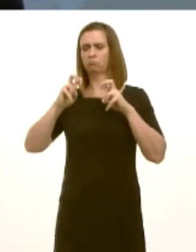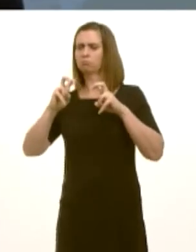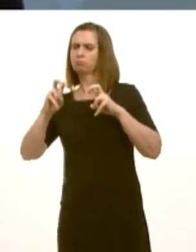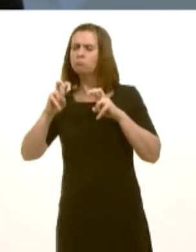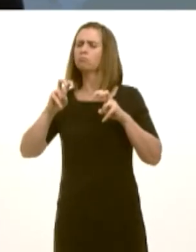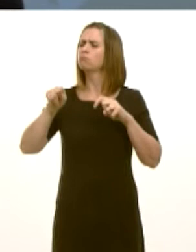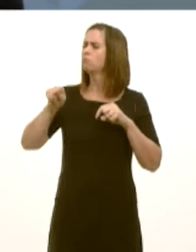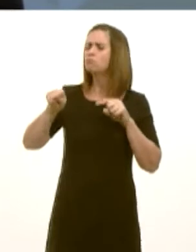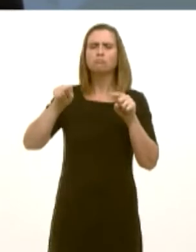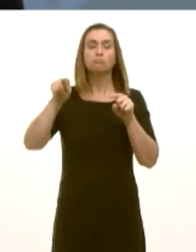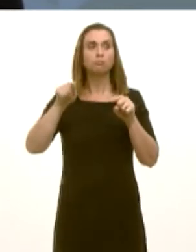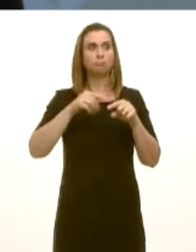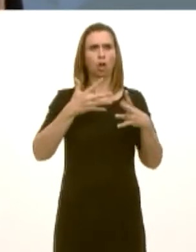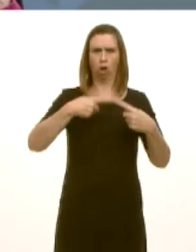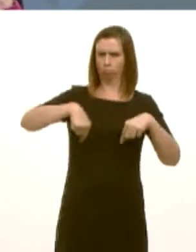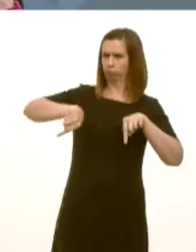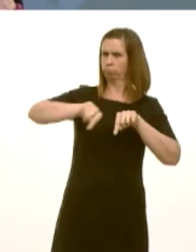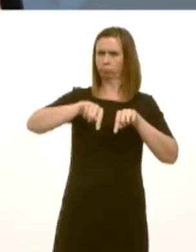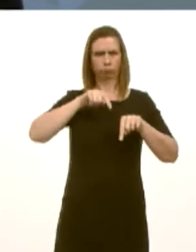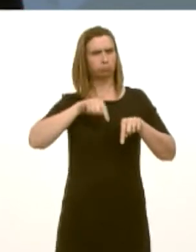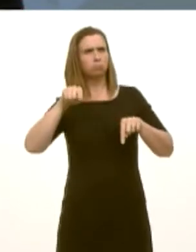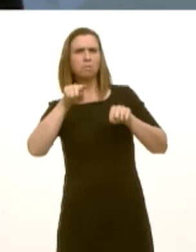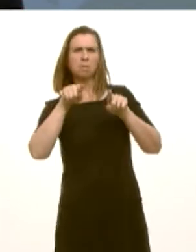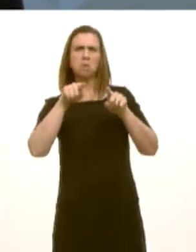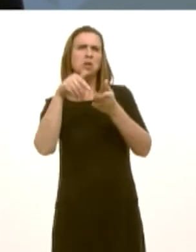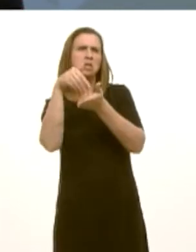many interested parties with deep concerns over the way this sale was undertaken and,